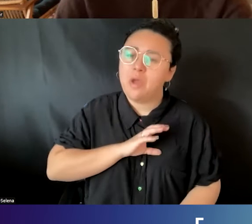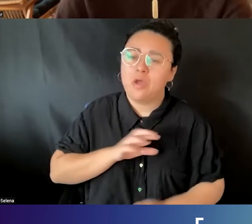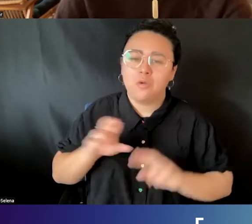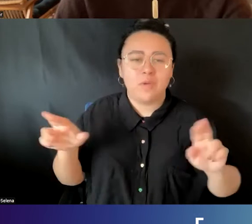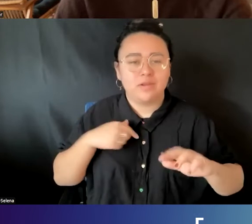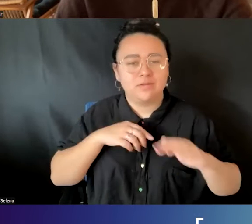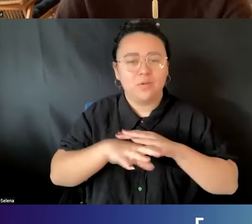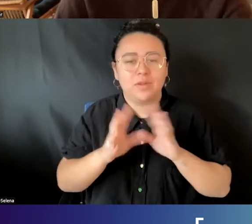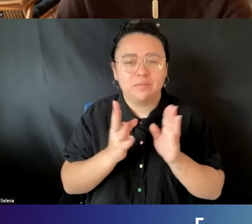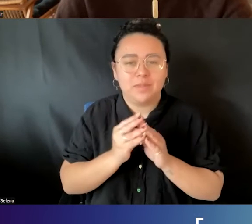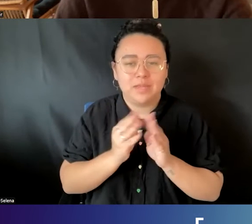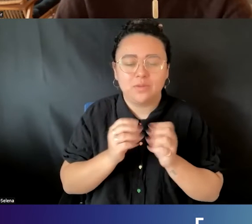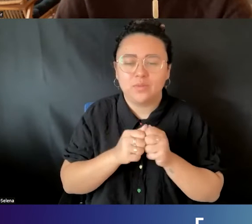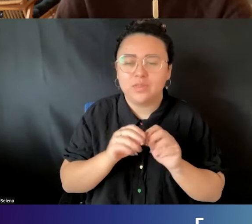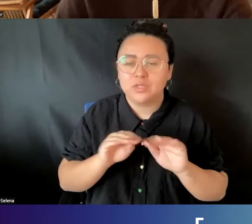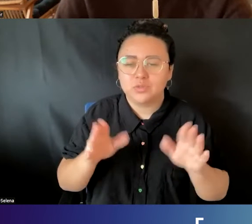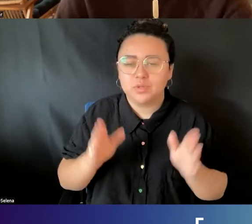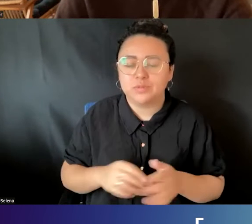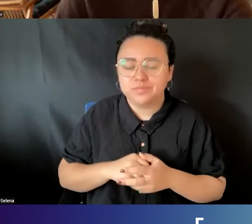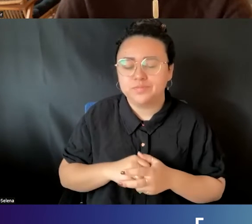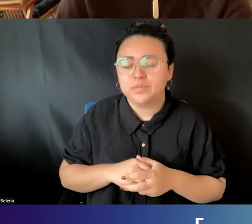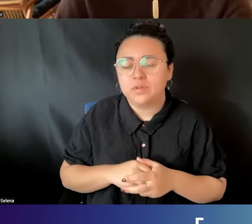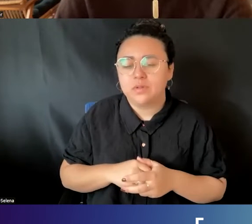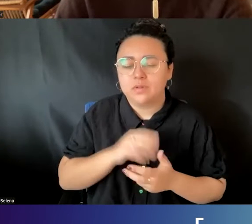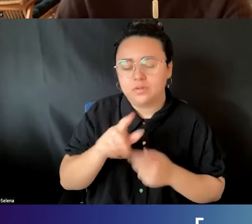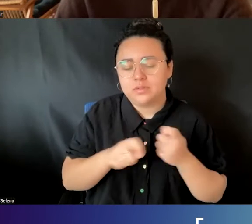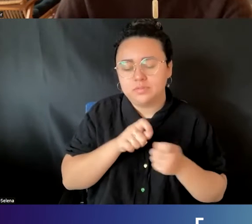very specific stories of how you were your own advocate.